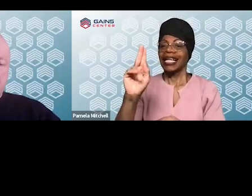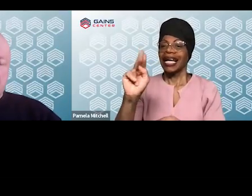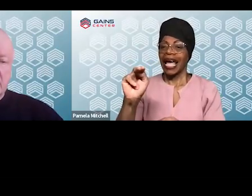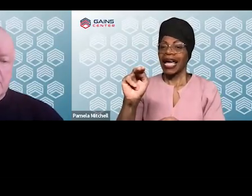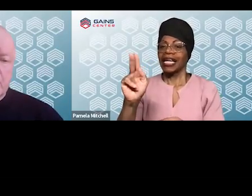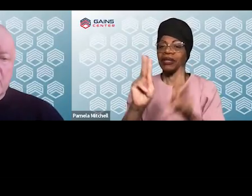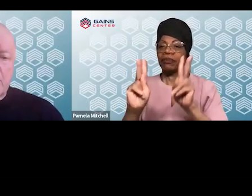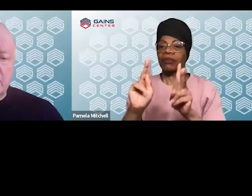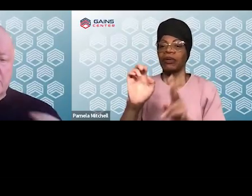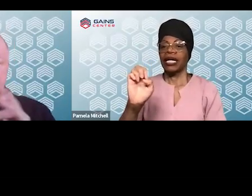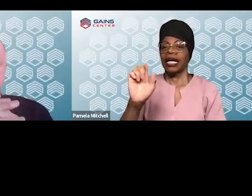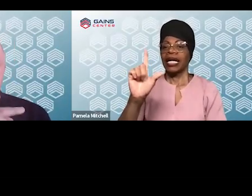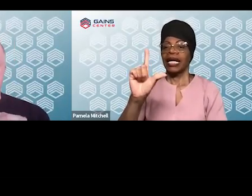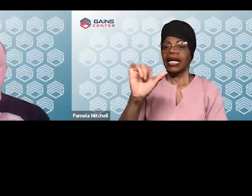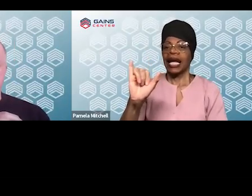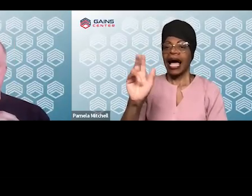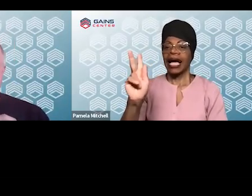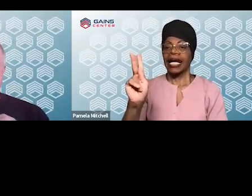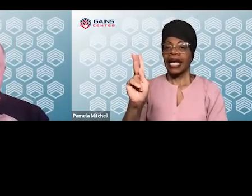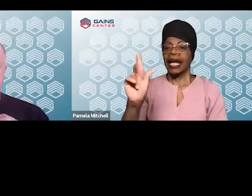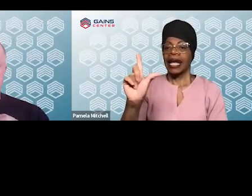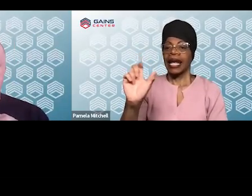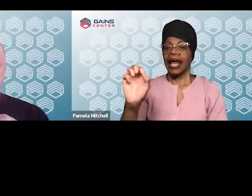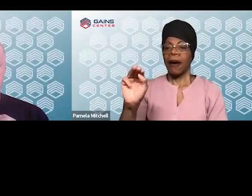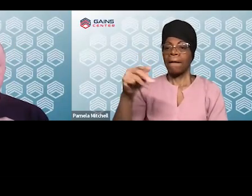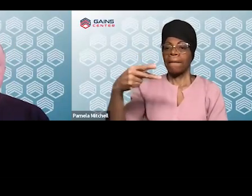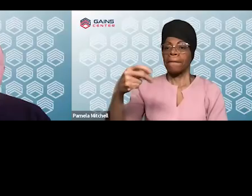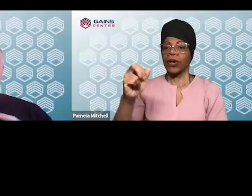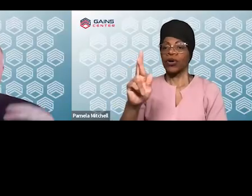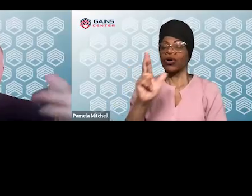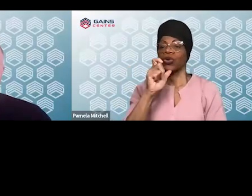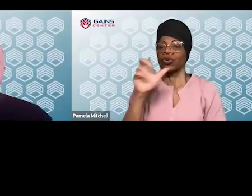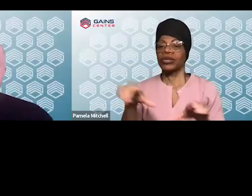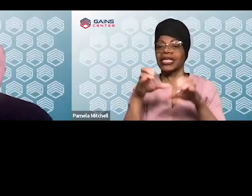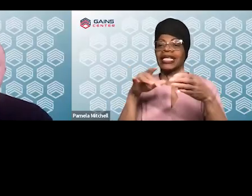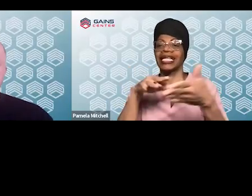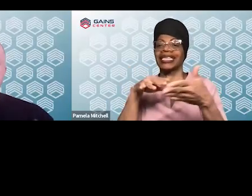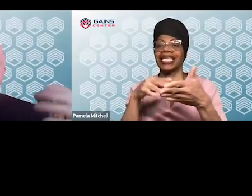Eli Klemperer published a study less than a year ago on what are some of the challenges